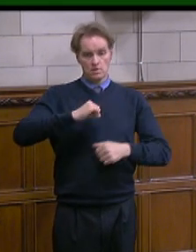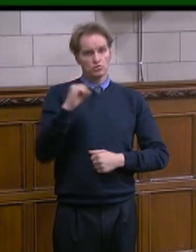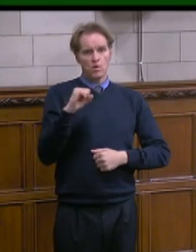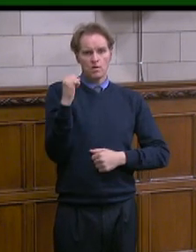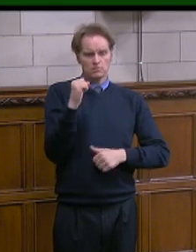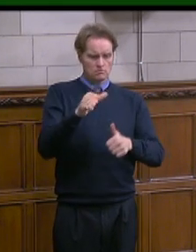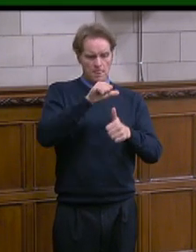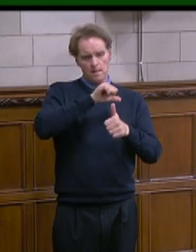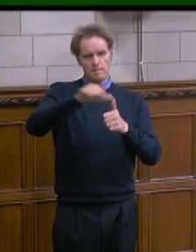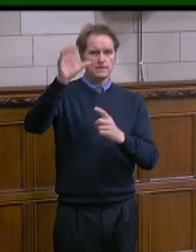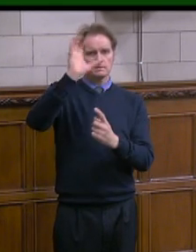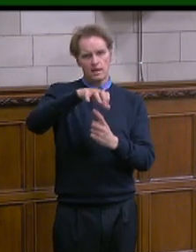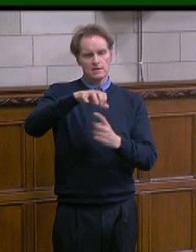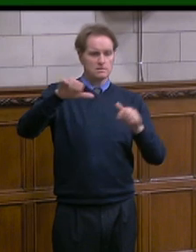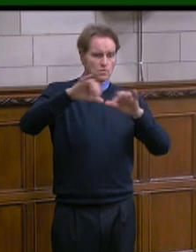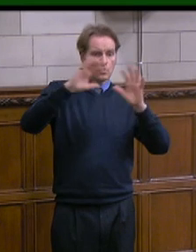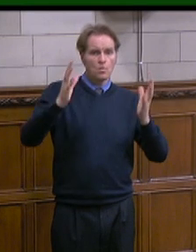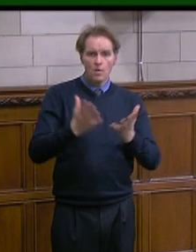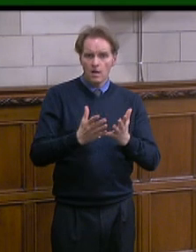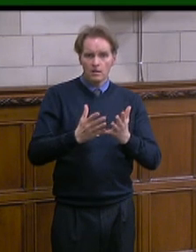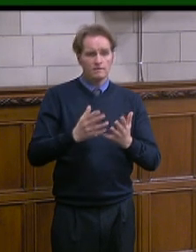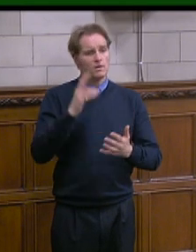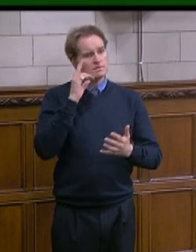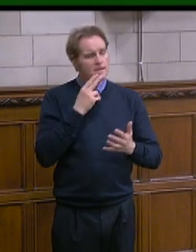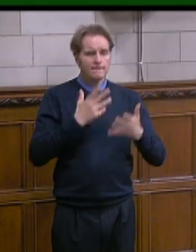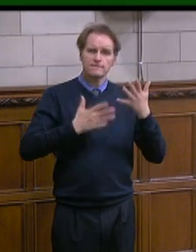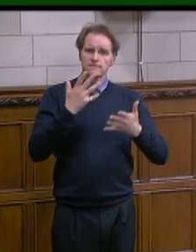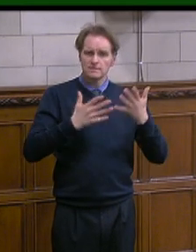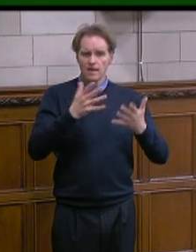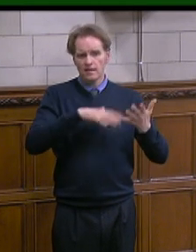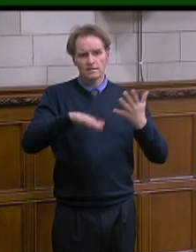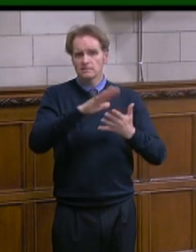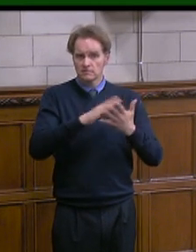world for people whose first or preferred language is BSL.